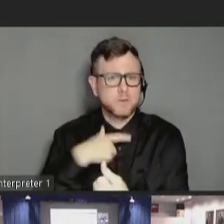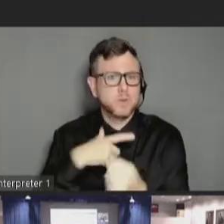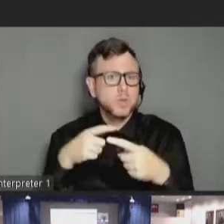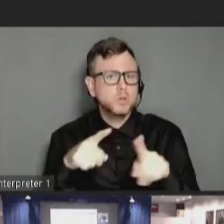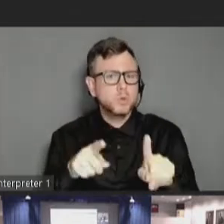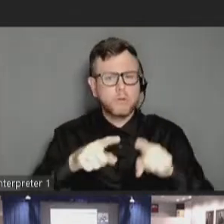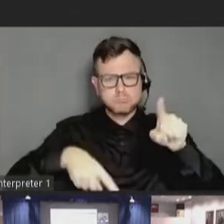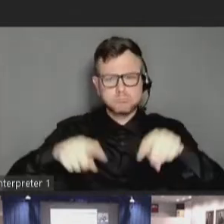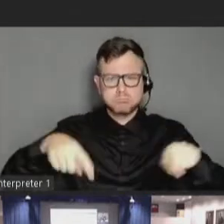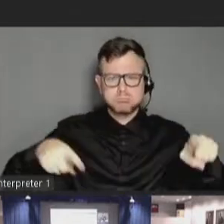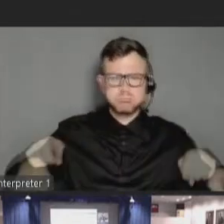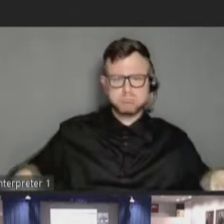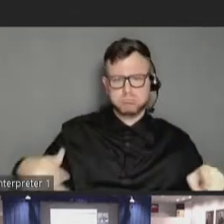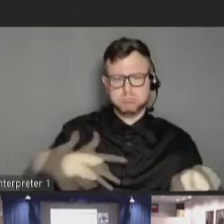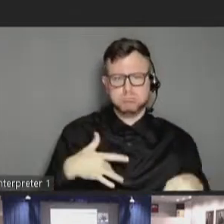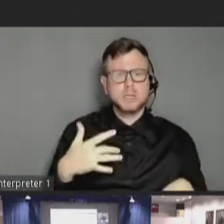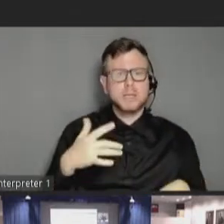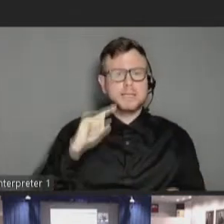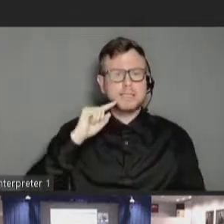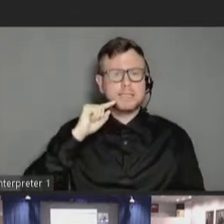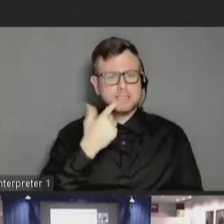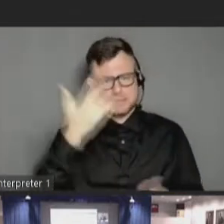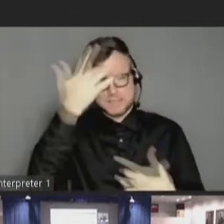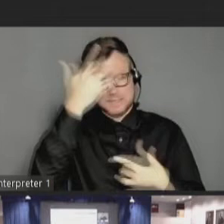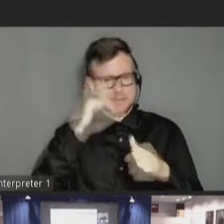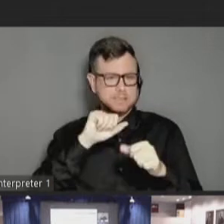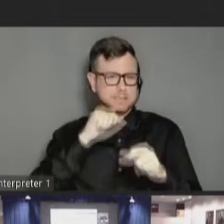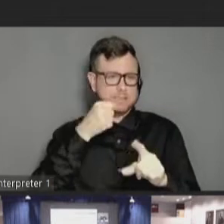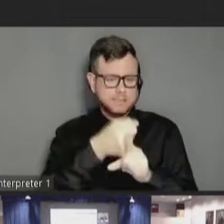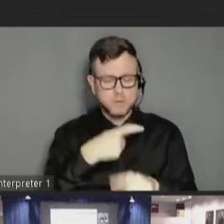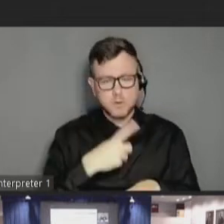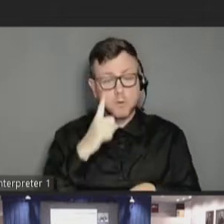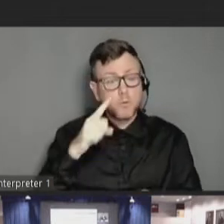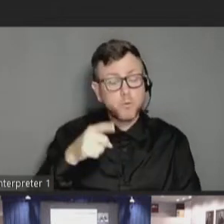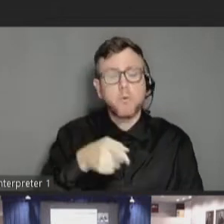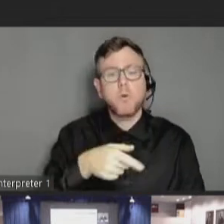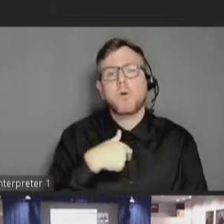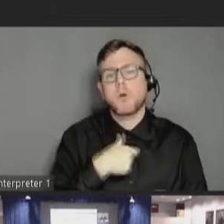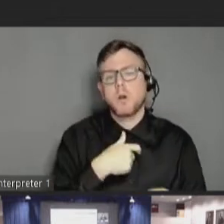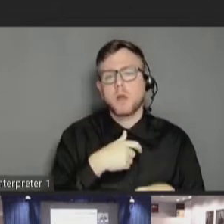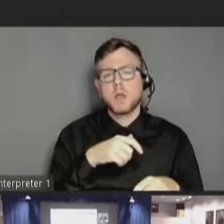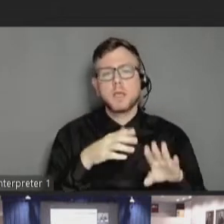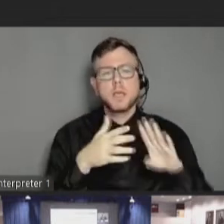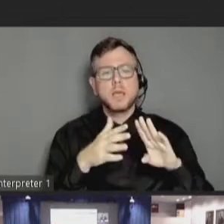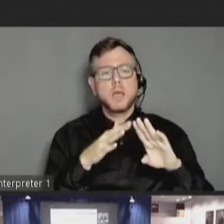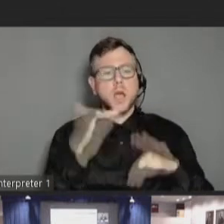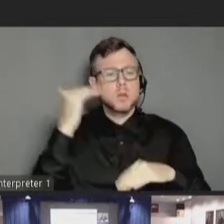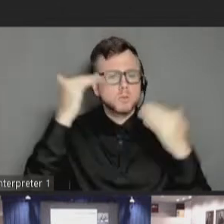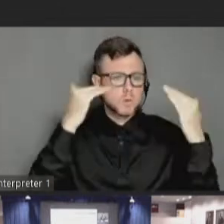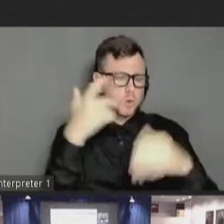chronic disease states. So, adult immunization and oral health, diabetes, heart disease and stroke,